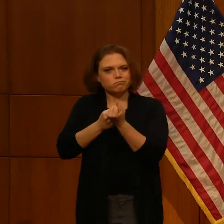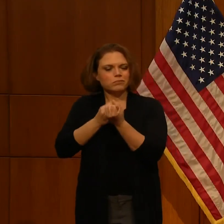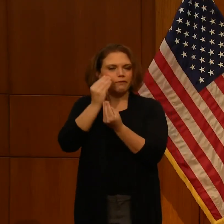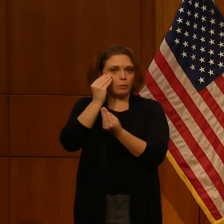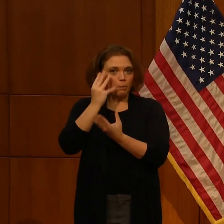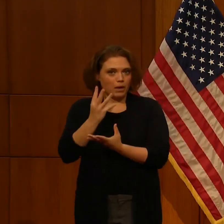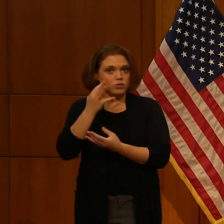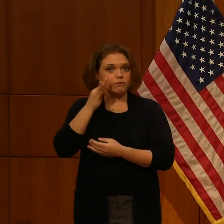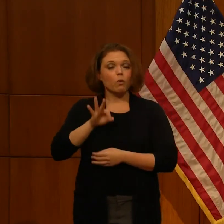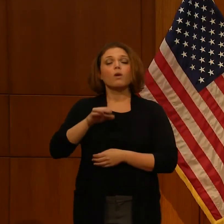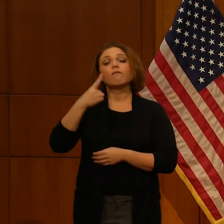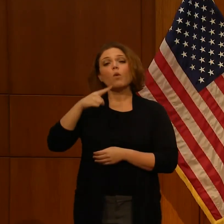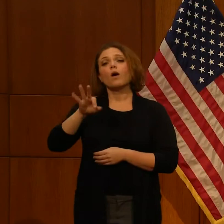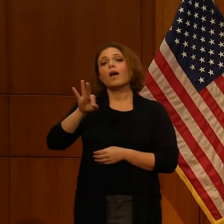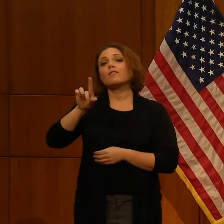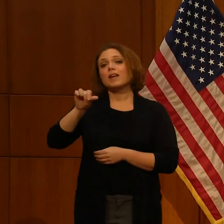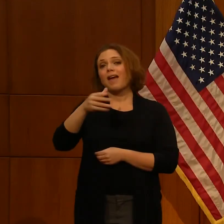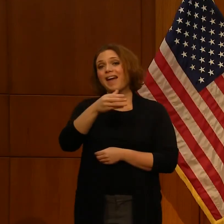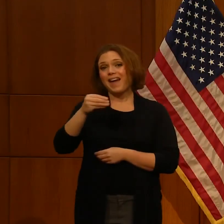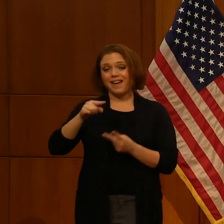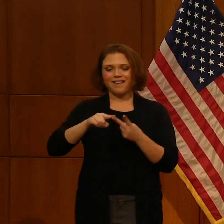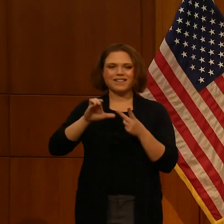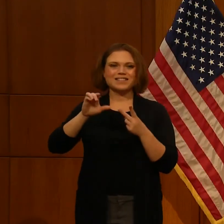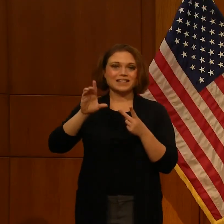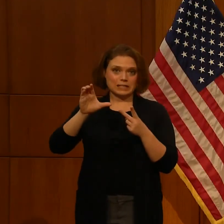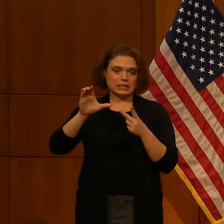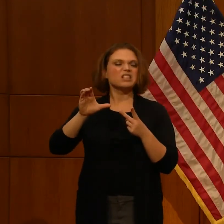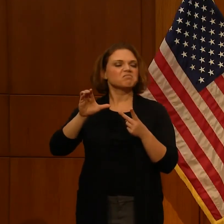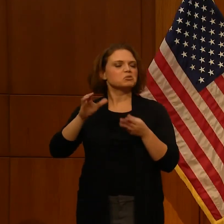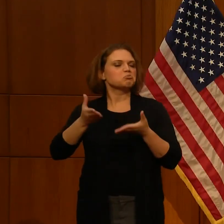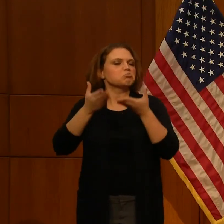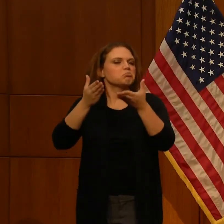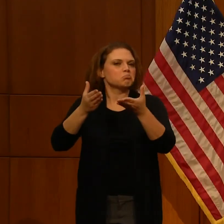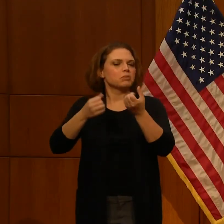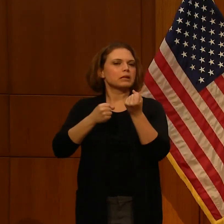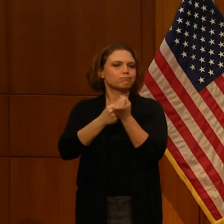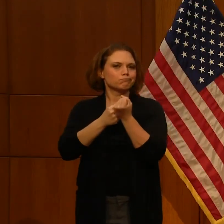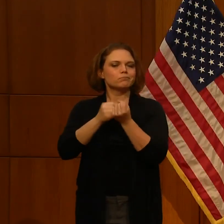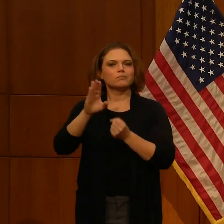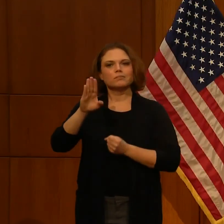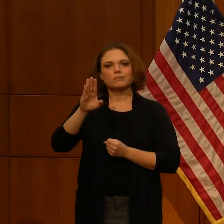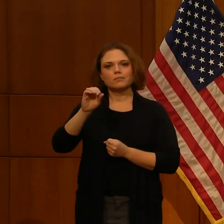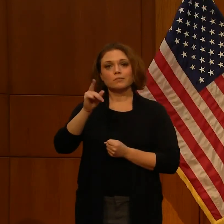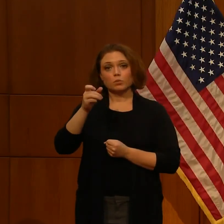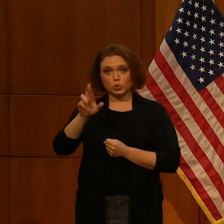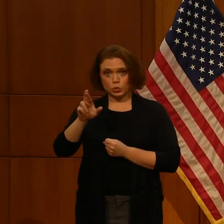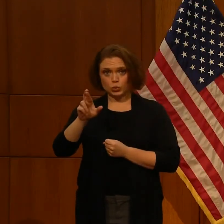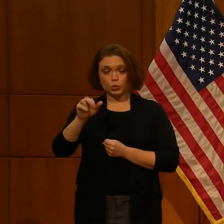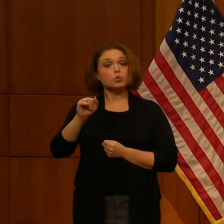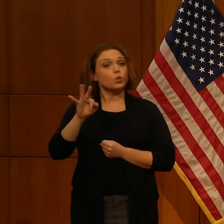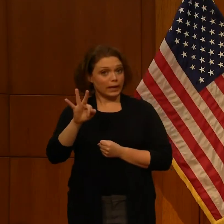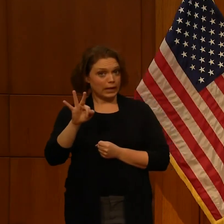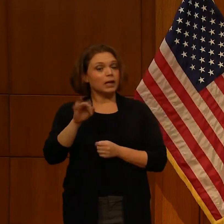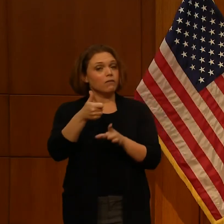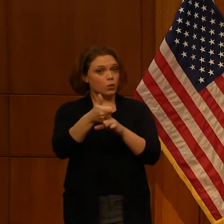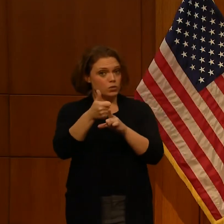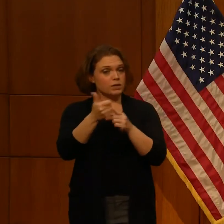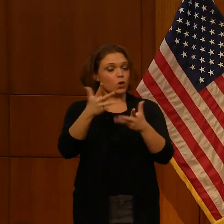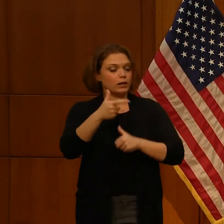THE ONLY COMPANY THAT HAS PRESENTED ENOUGH DATA FOR THE FDA AND CDC TO RECOMMEND